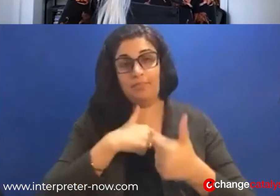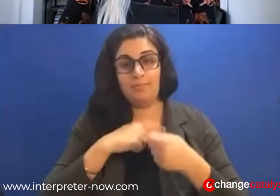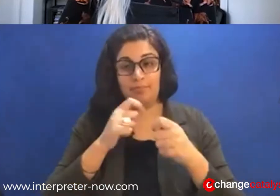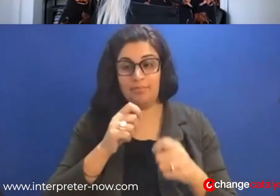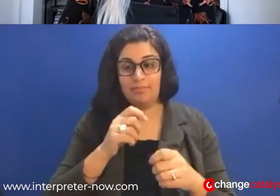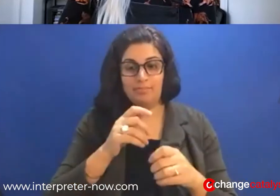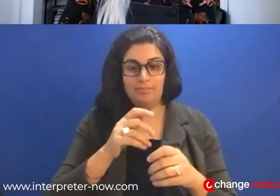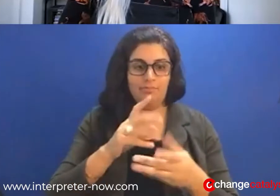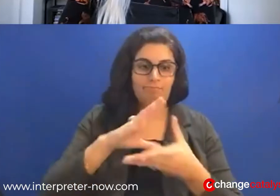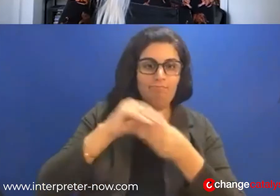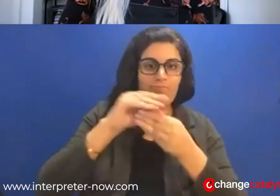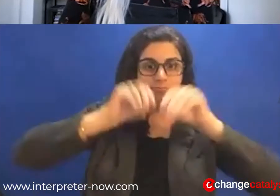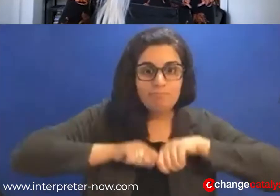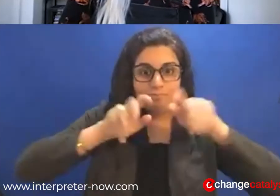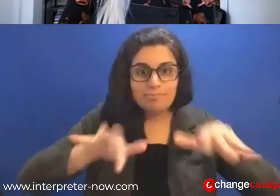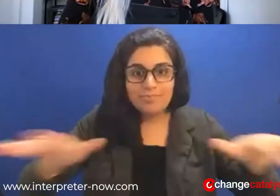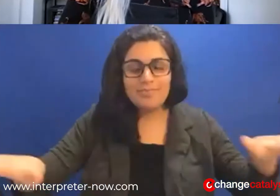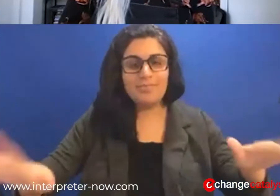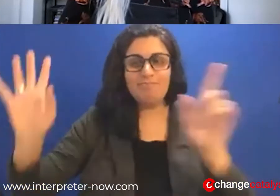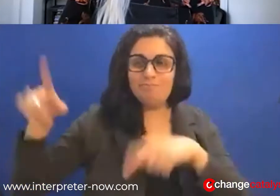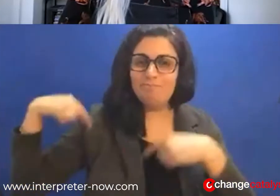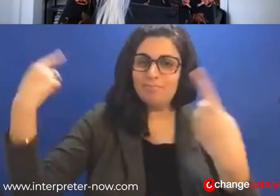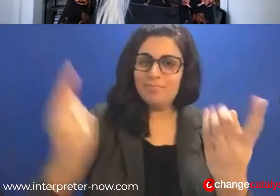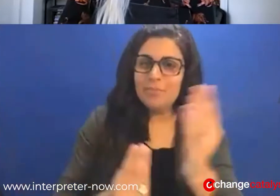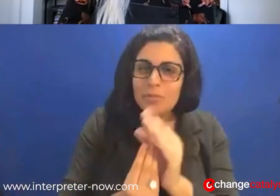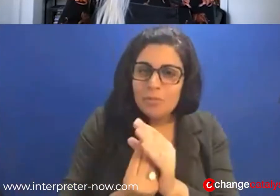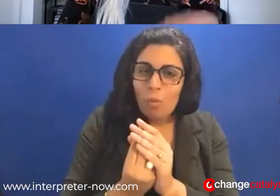which has been growing organically so far, and I think it helps that we started with